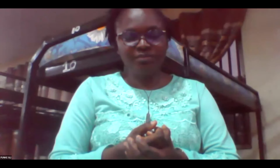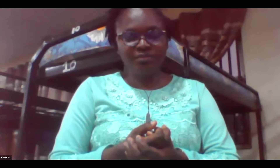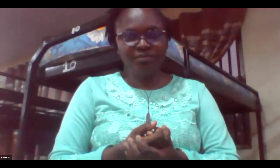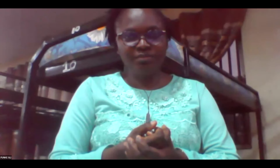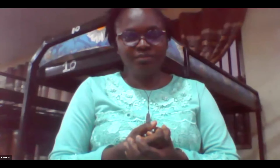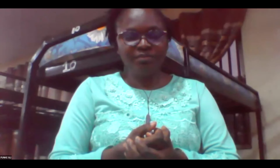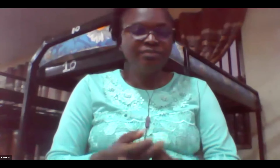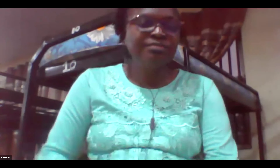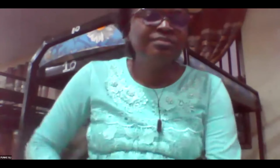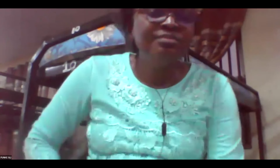Basirah Balogun: Yeah, it's clear. Thank you.